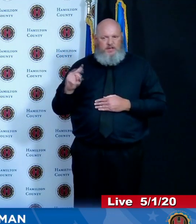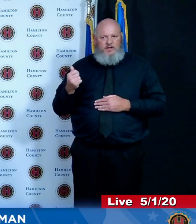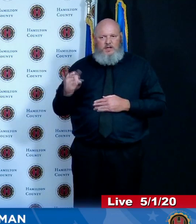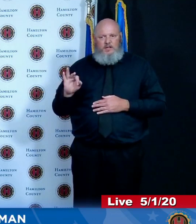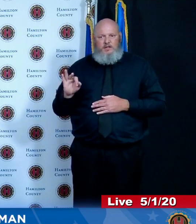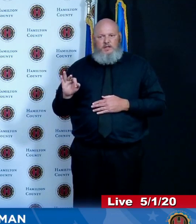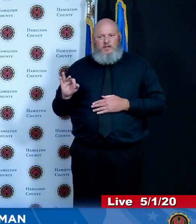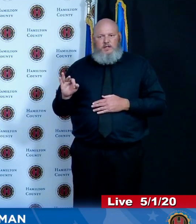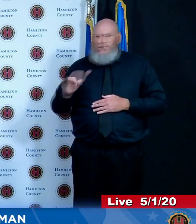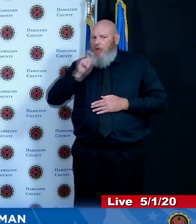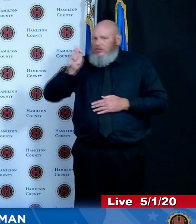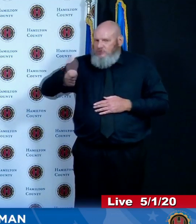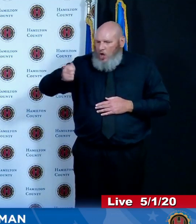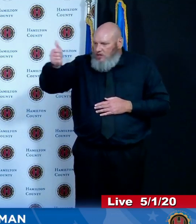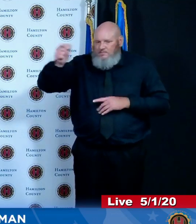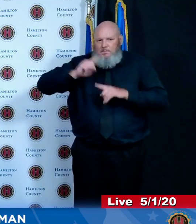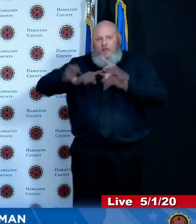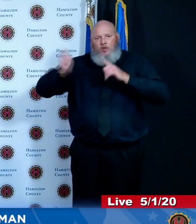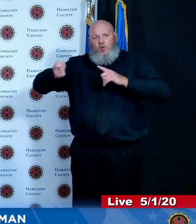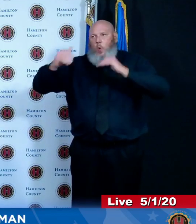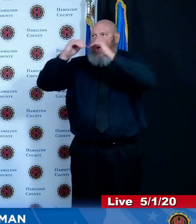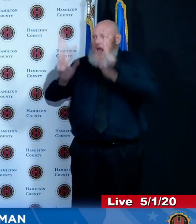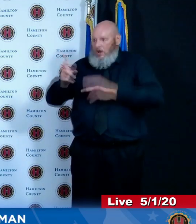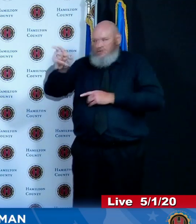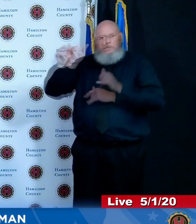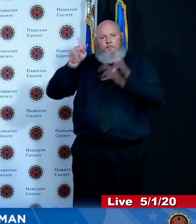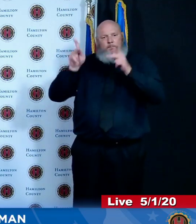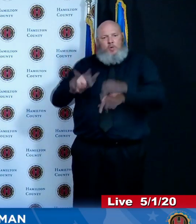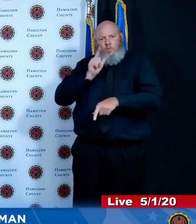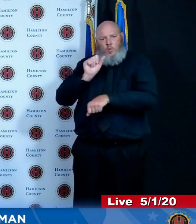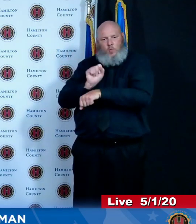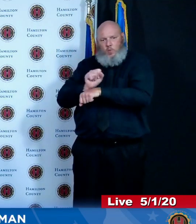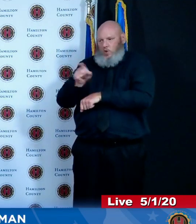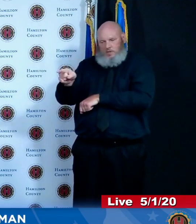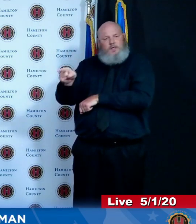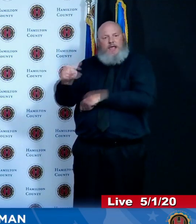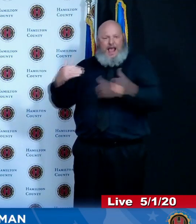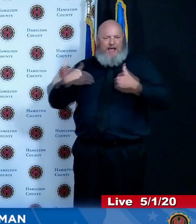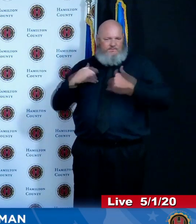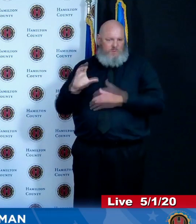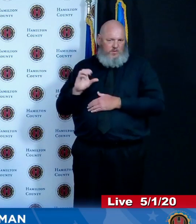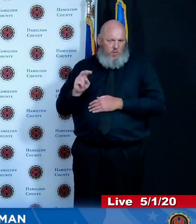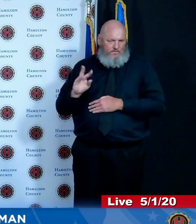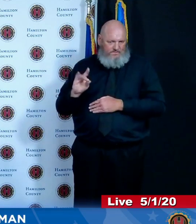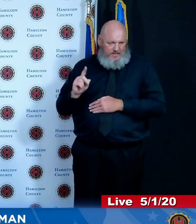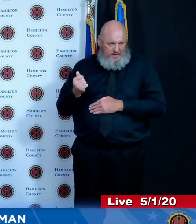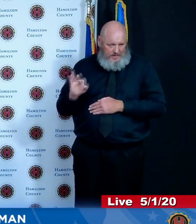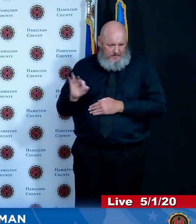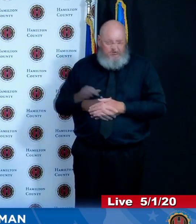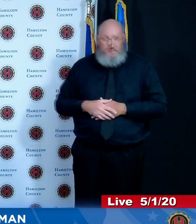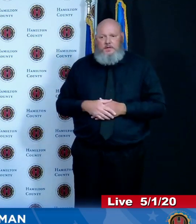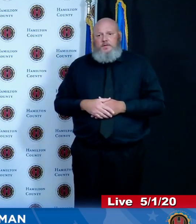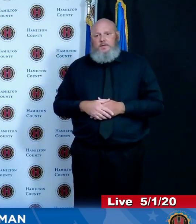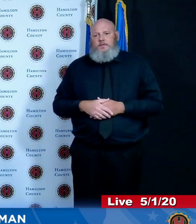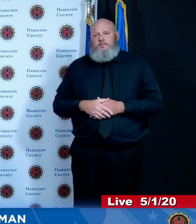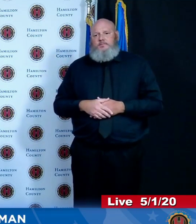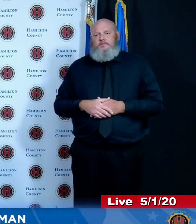they have a lot of video cameras to monitor folks and movement inside the building so they were able to utilize their video cameras to help us